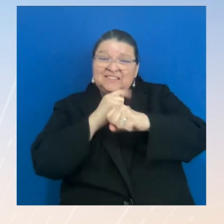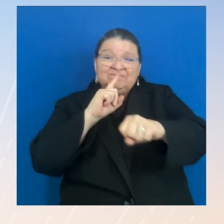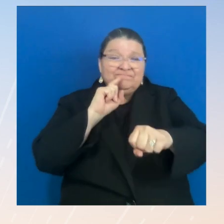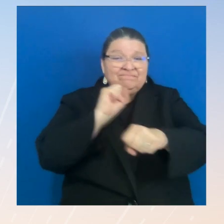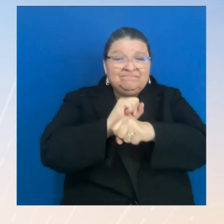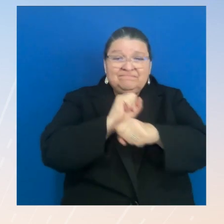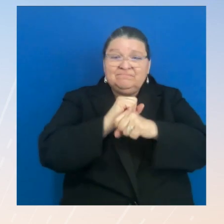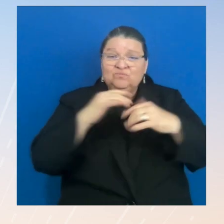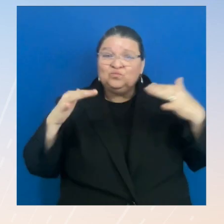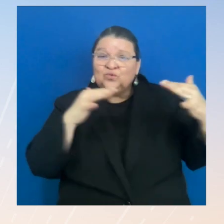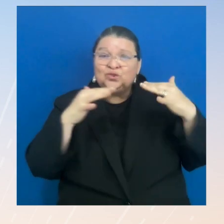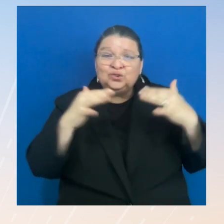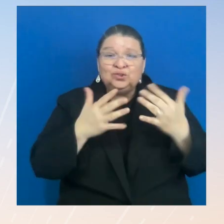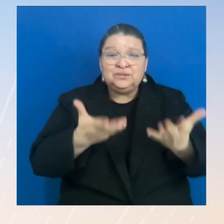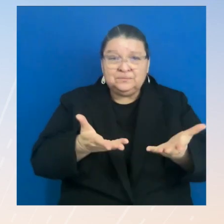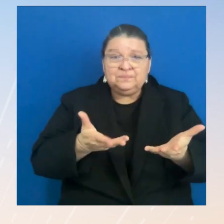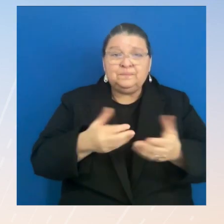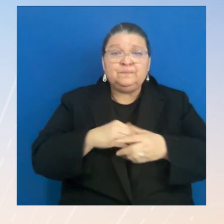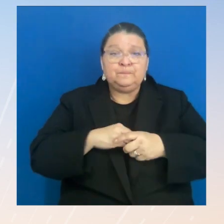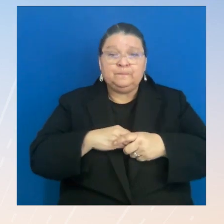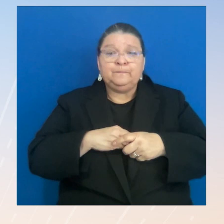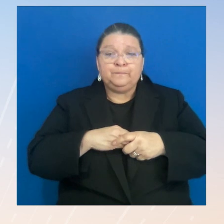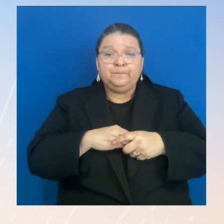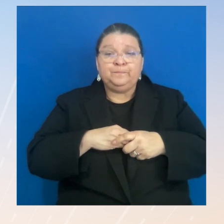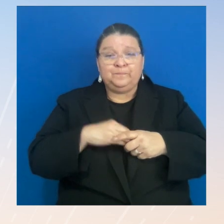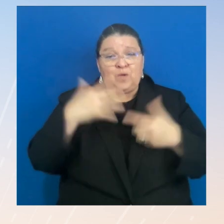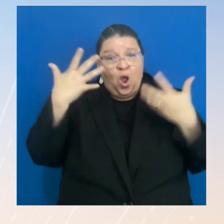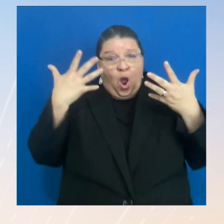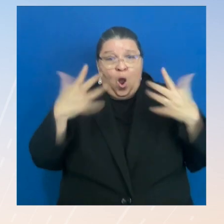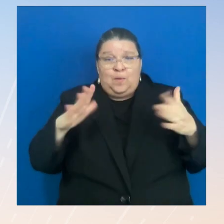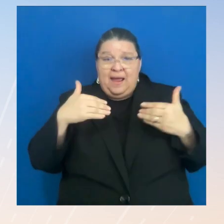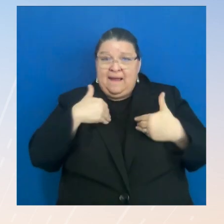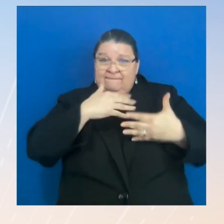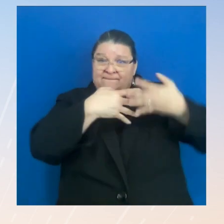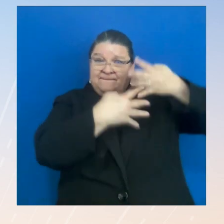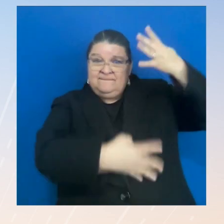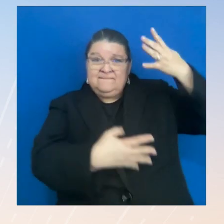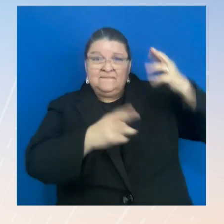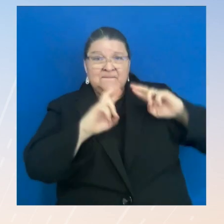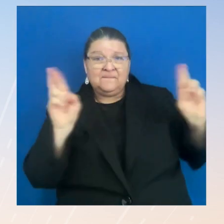calling for a no-fly zone? They're a NATO member. They share a border with Russia.